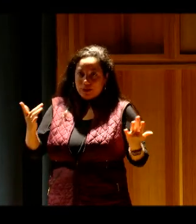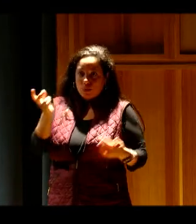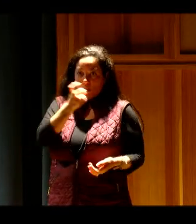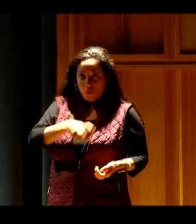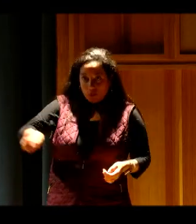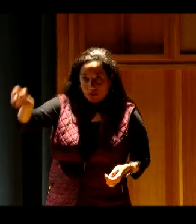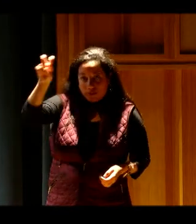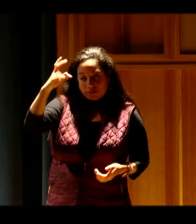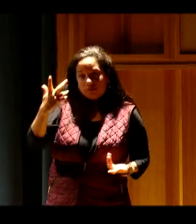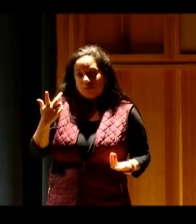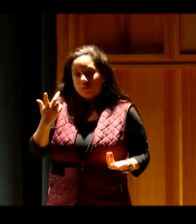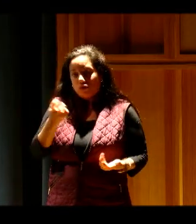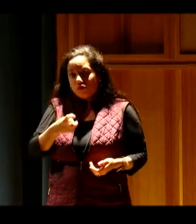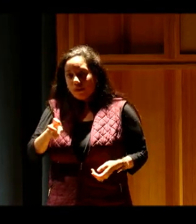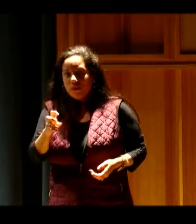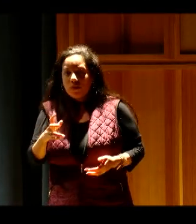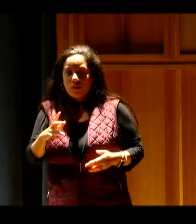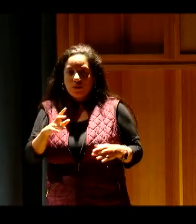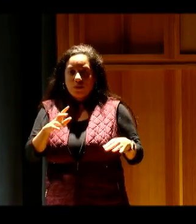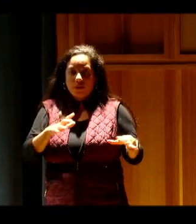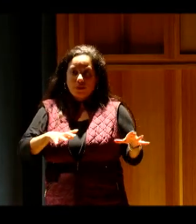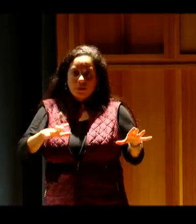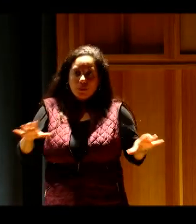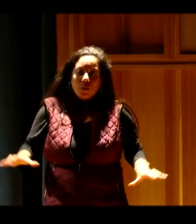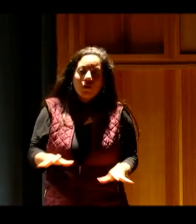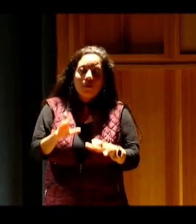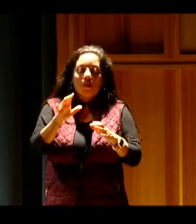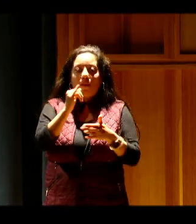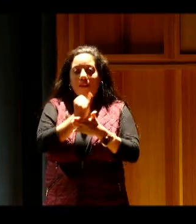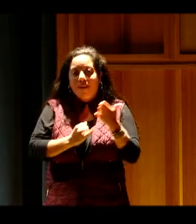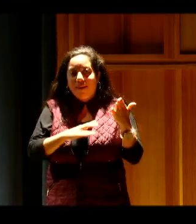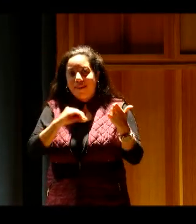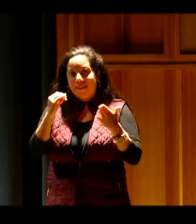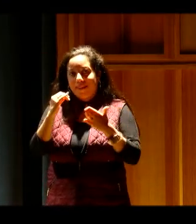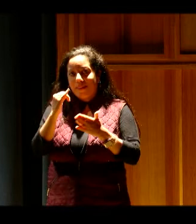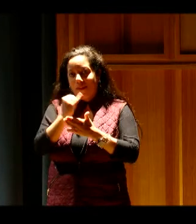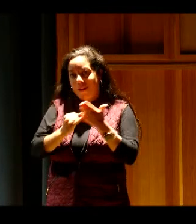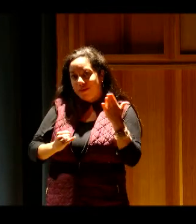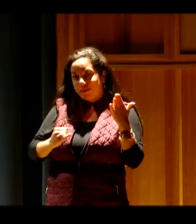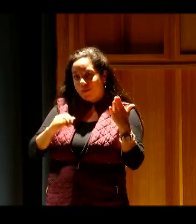travel, the movement of art, and artworks, and audience travel.